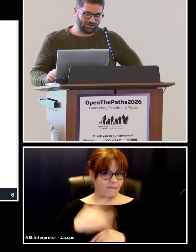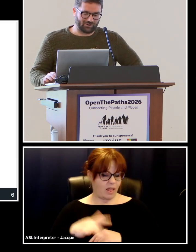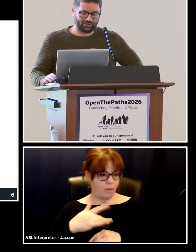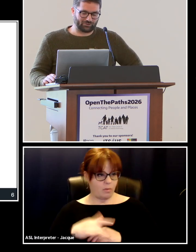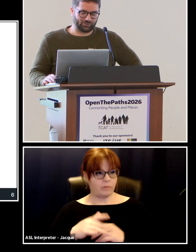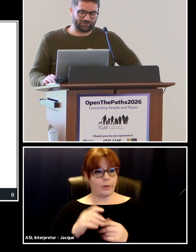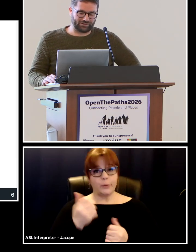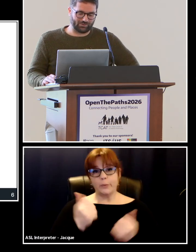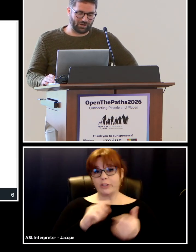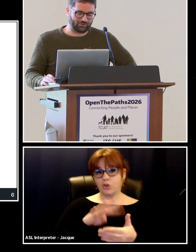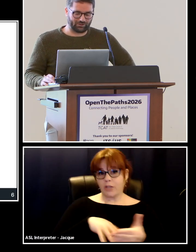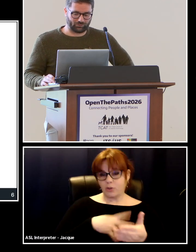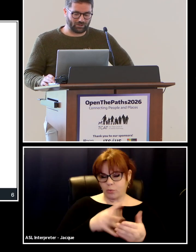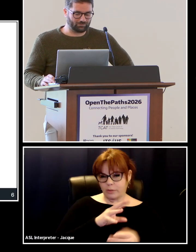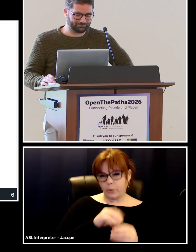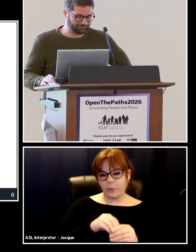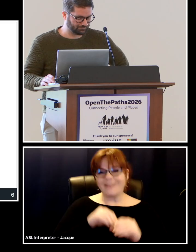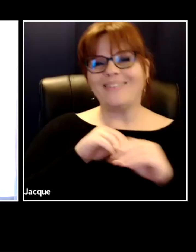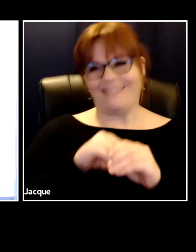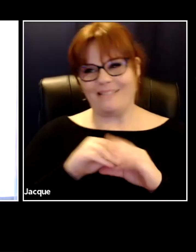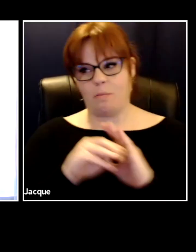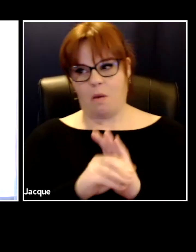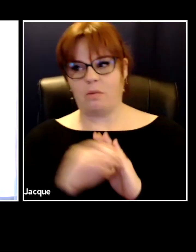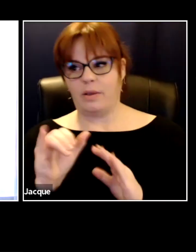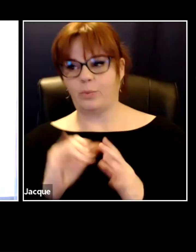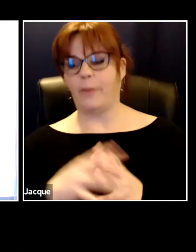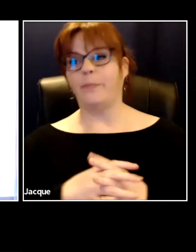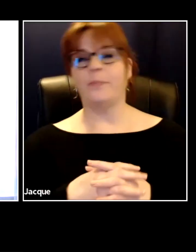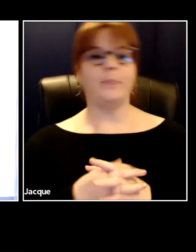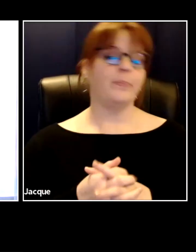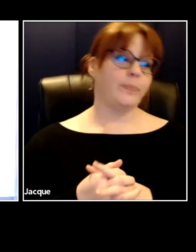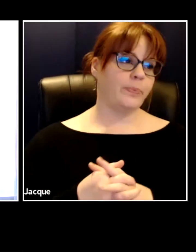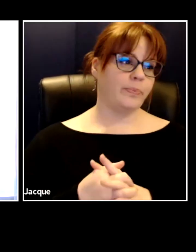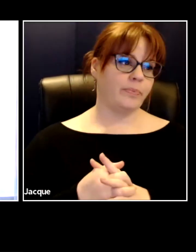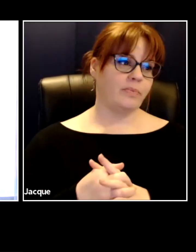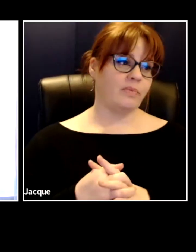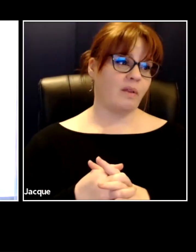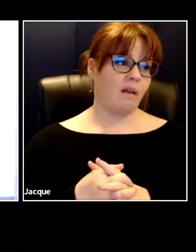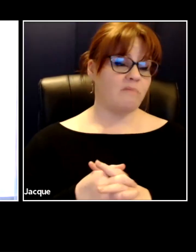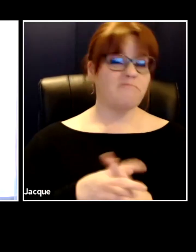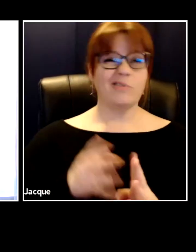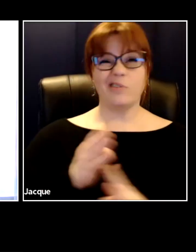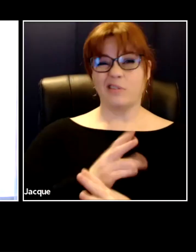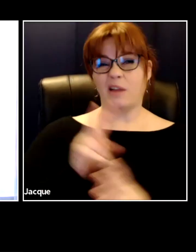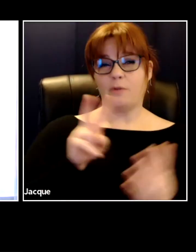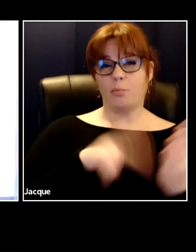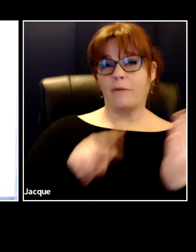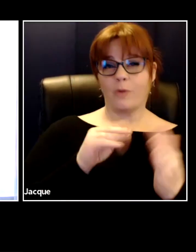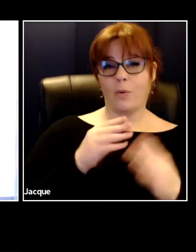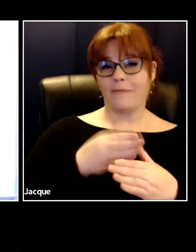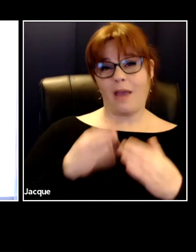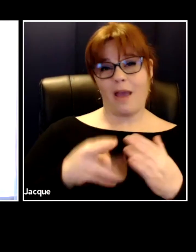are included in the model as well. Uh so that's a preview of kind of the end result what we're walk